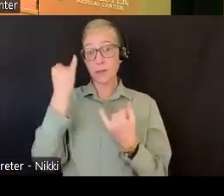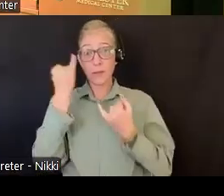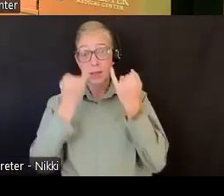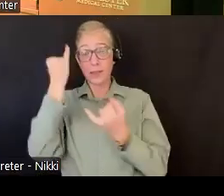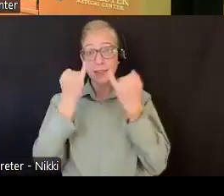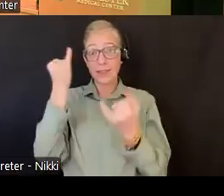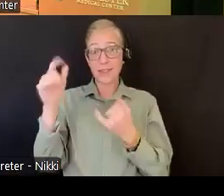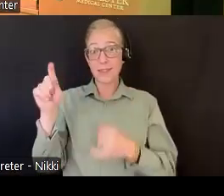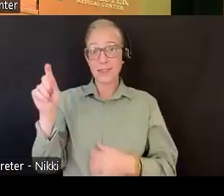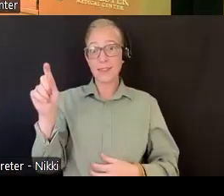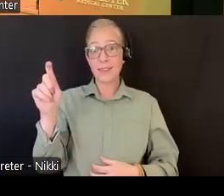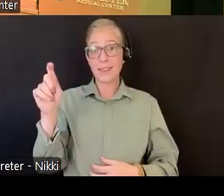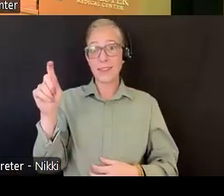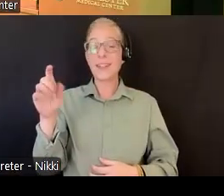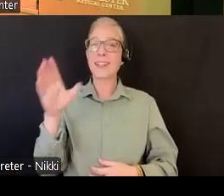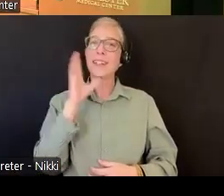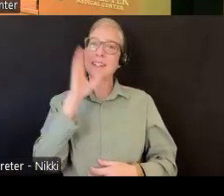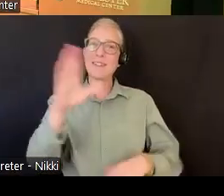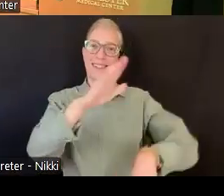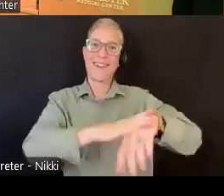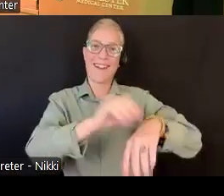You guys are going to be put on the spot. What do you guys think? What is it? If